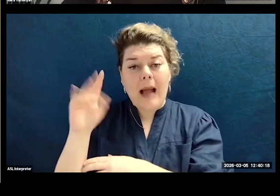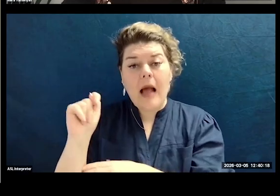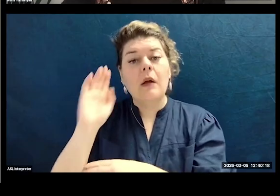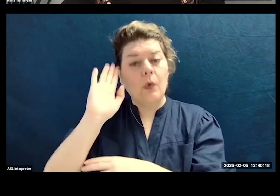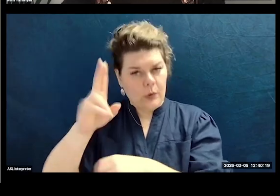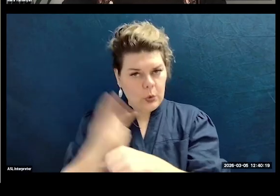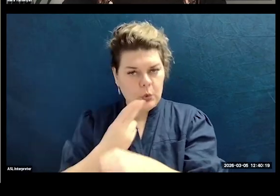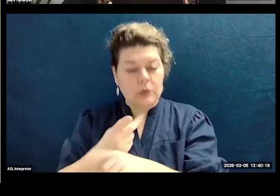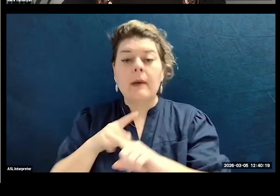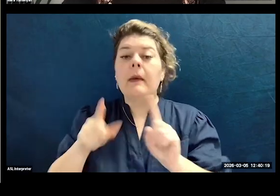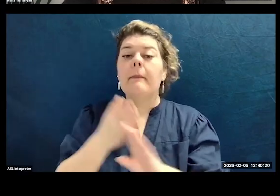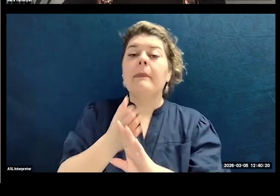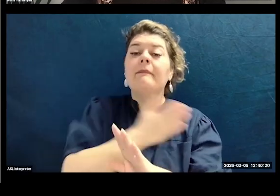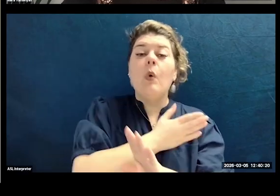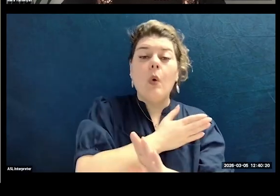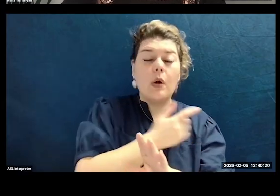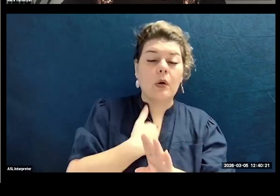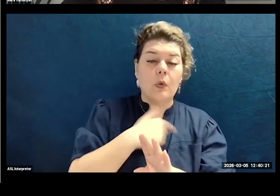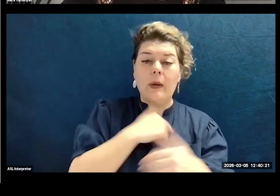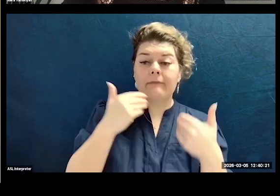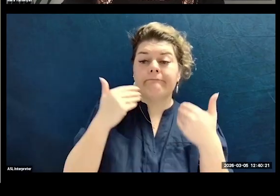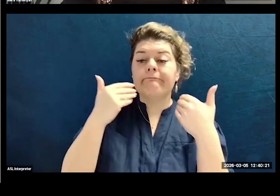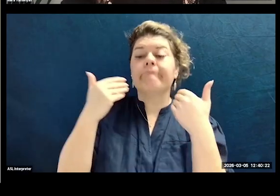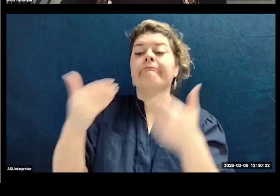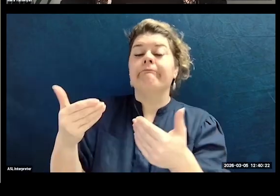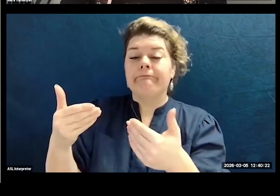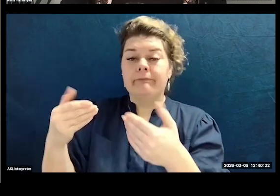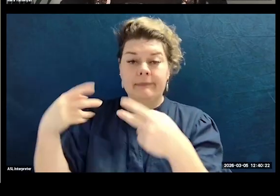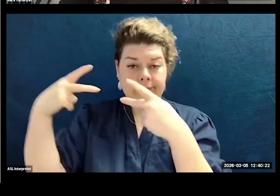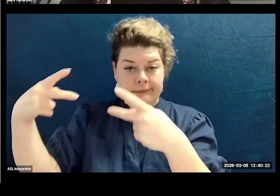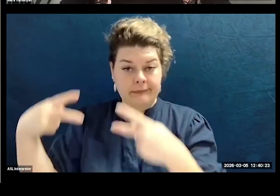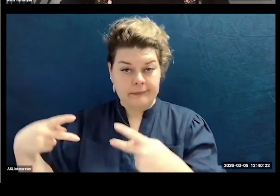But before we talk about tags, and how to tag a PDF,